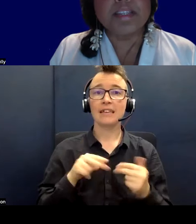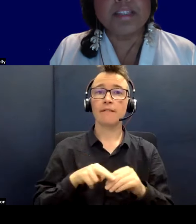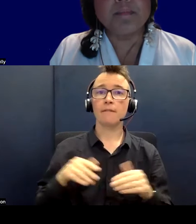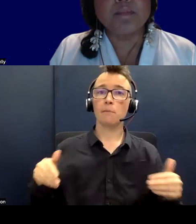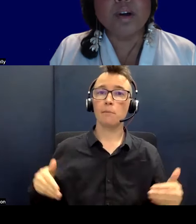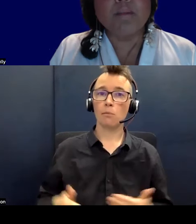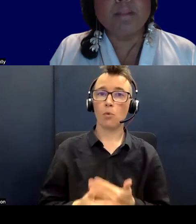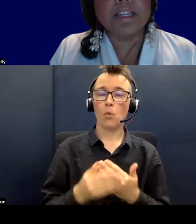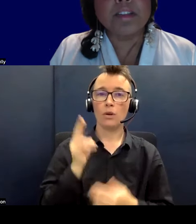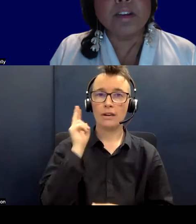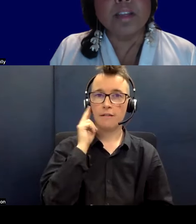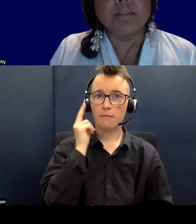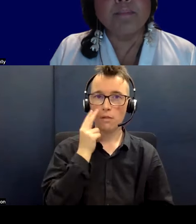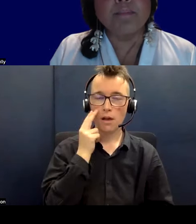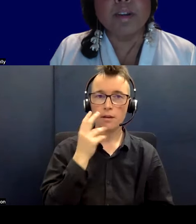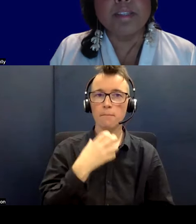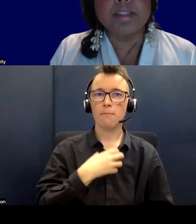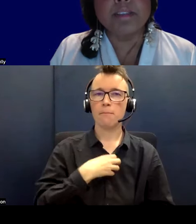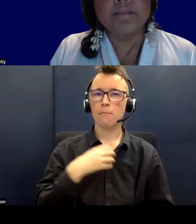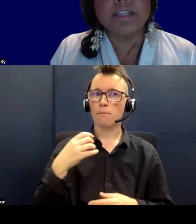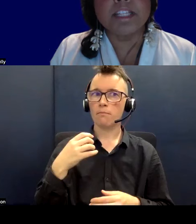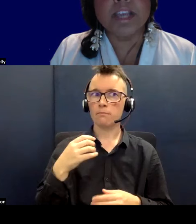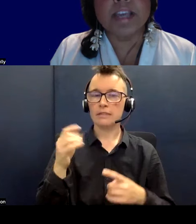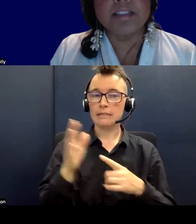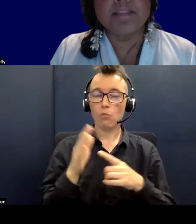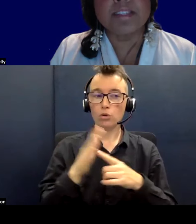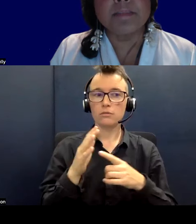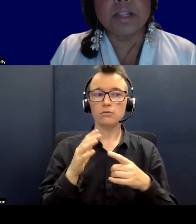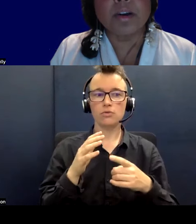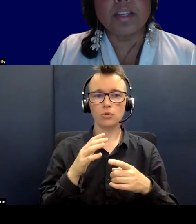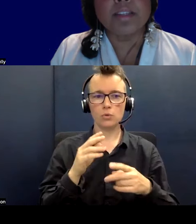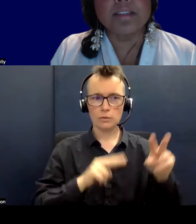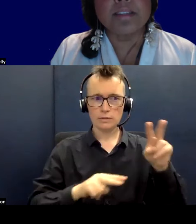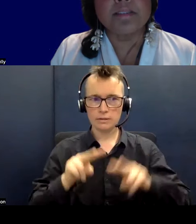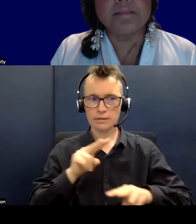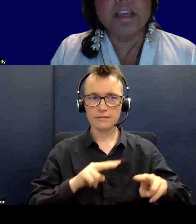the more complex ocular motor systems such as the vestibular ocular system.